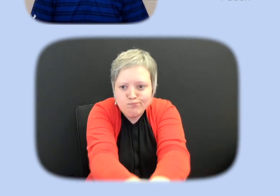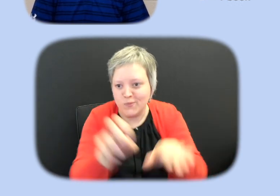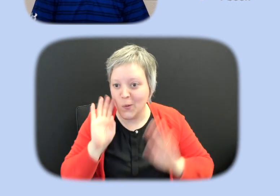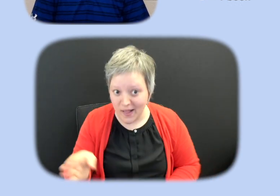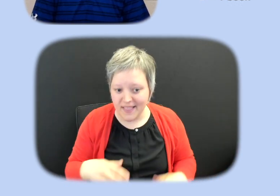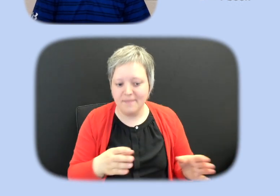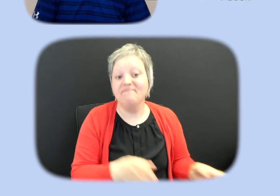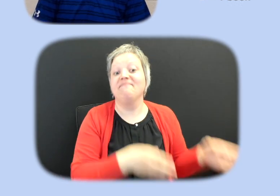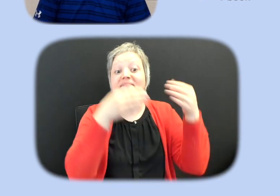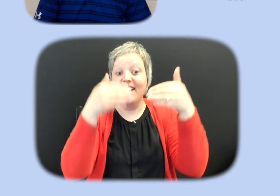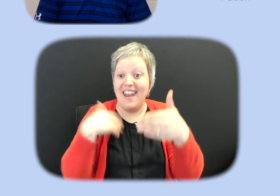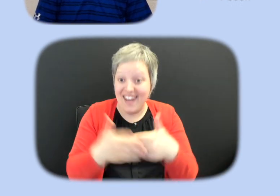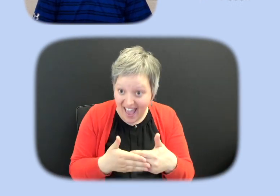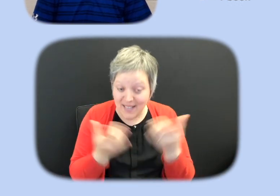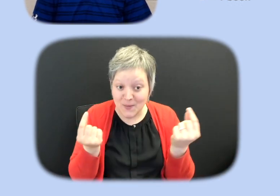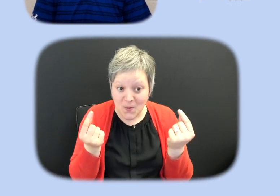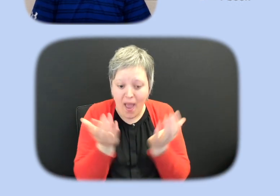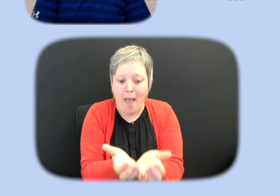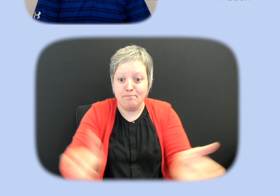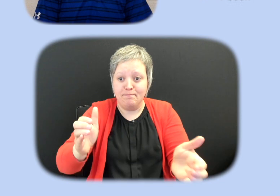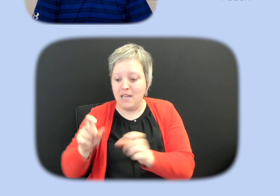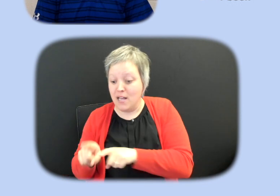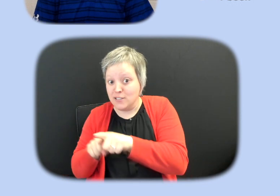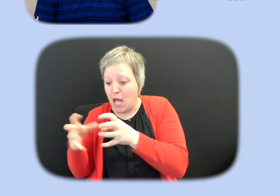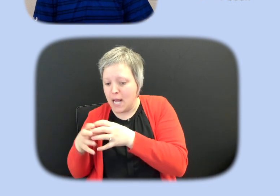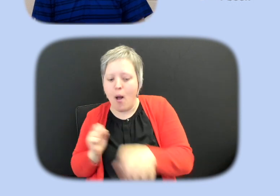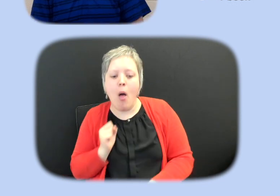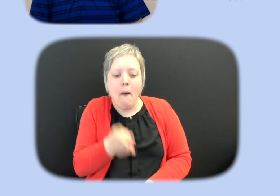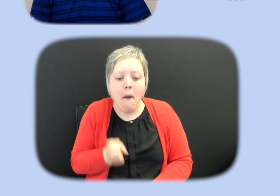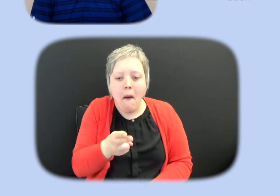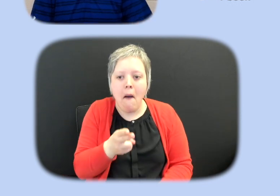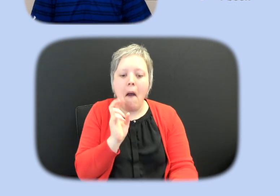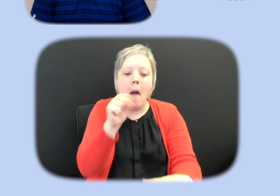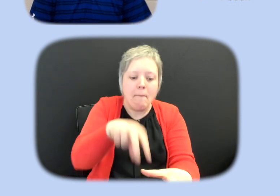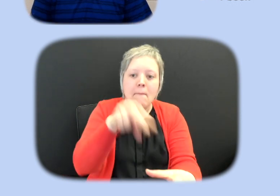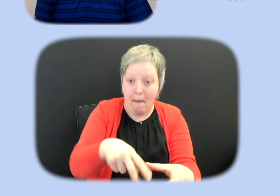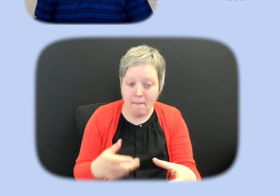box or bin about two feet in front. And the child will toss the sock balls into the basket. The next